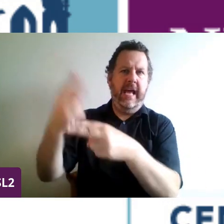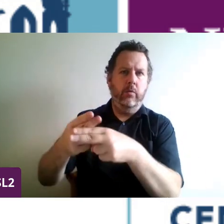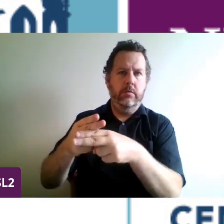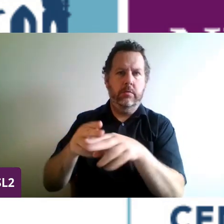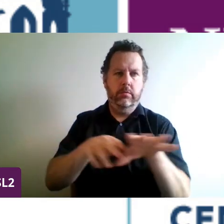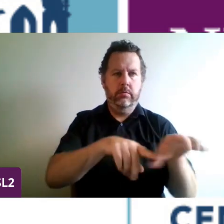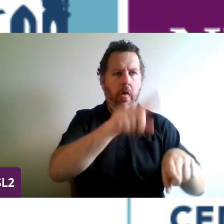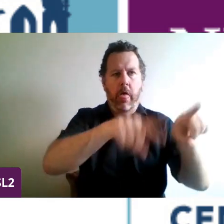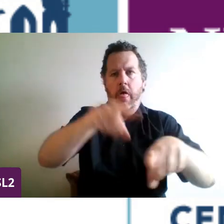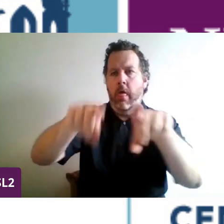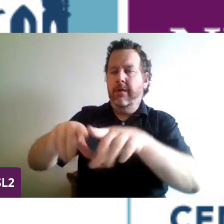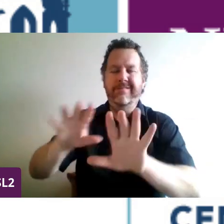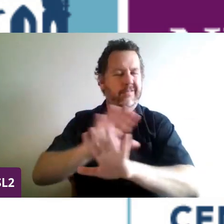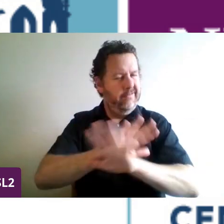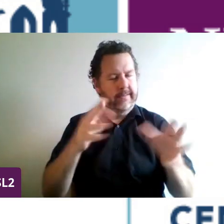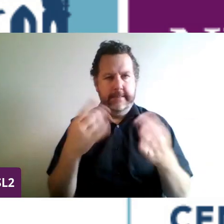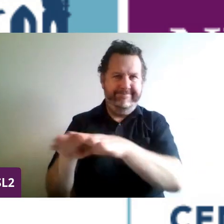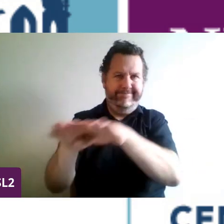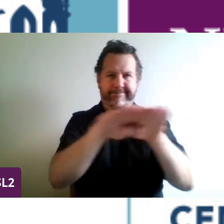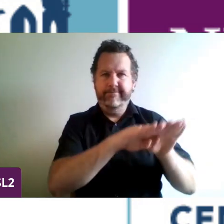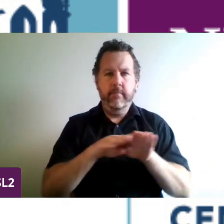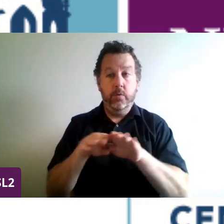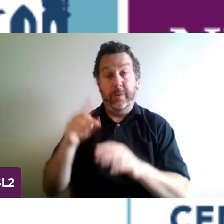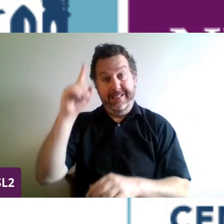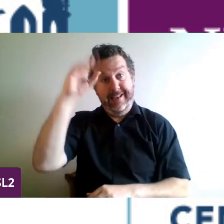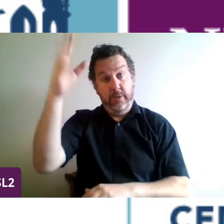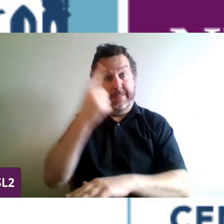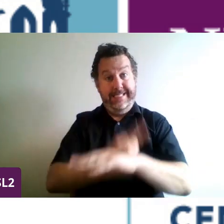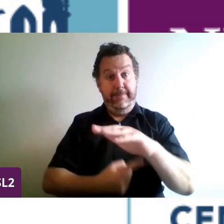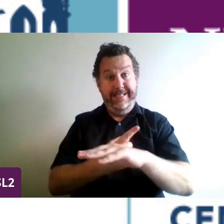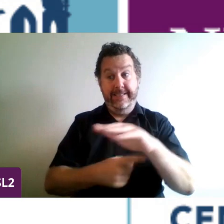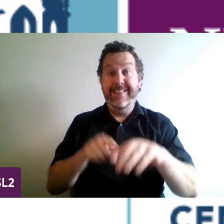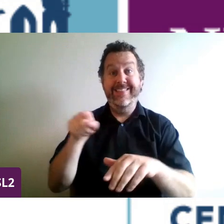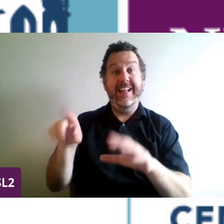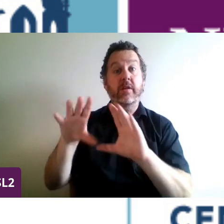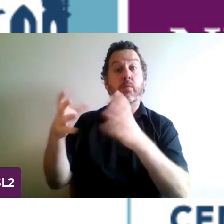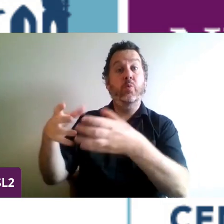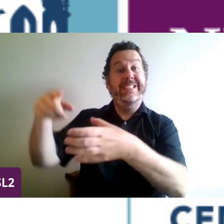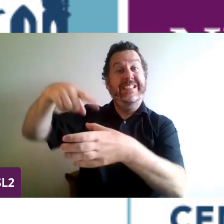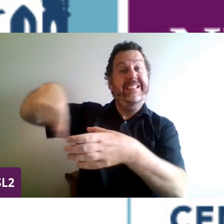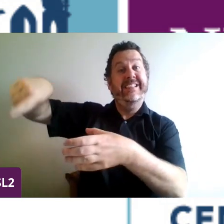So, that would be my response to that. This